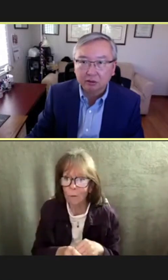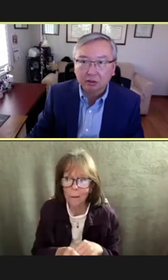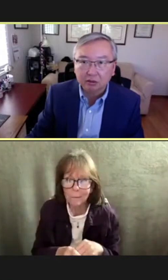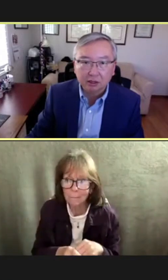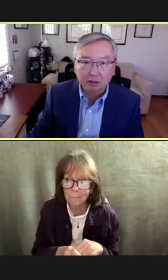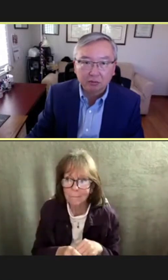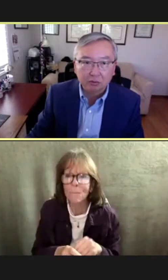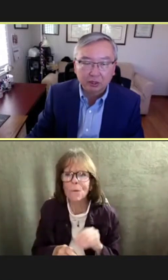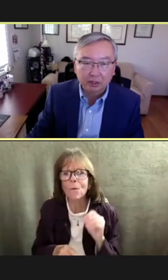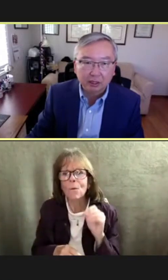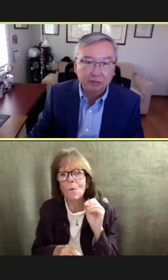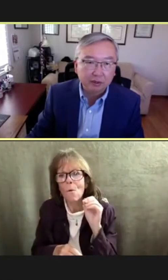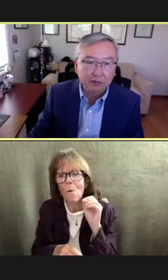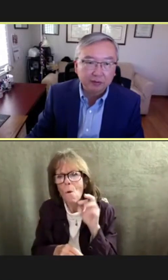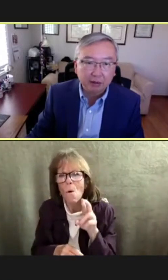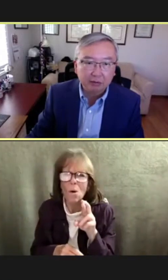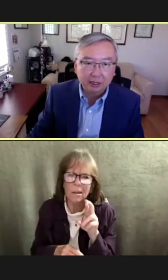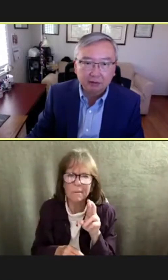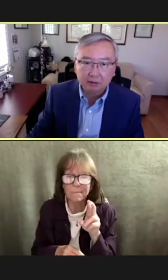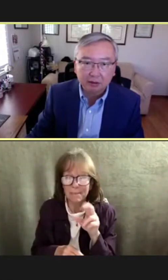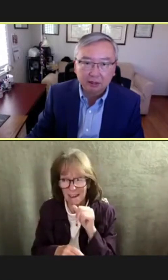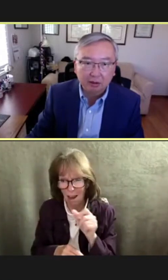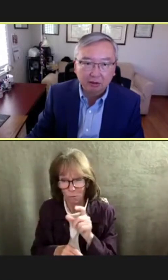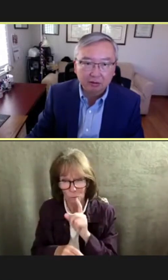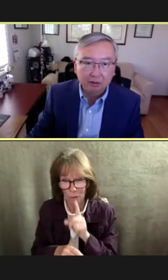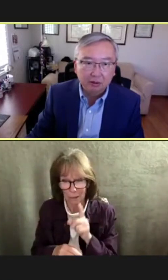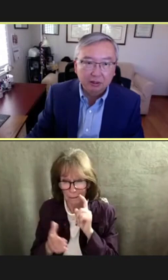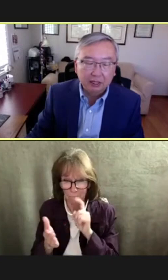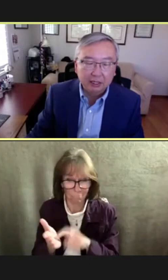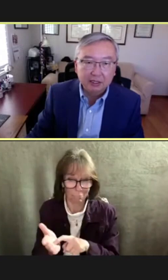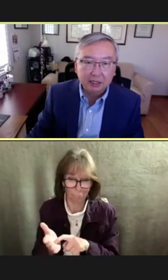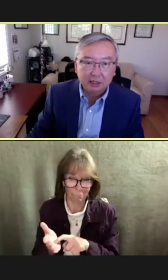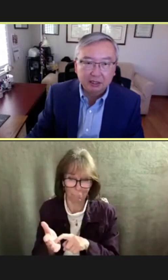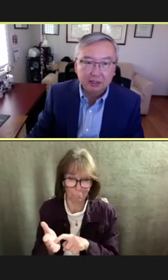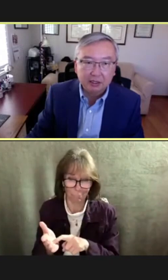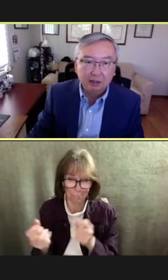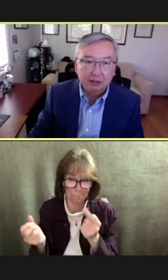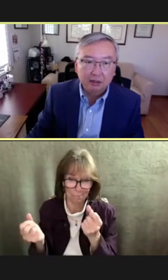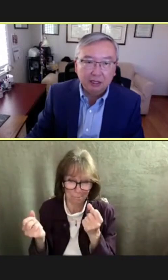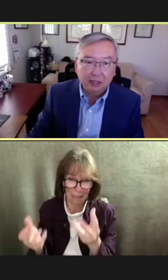or we have not found that there are any studies that